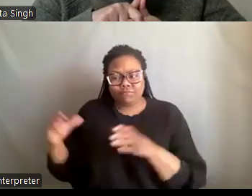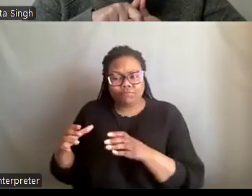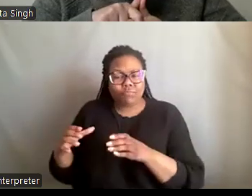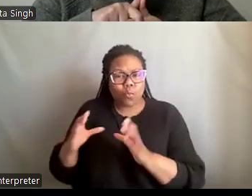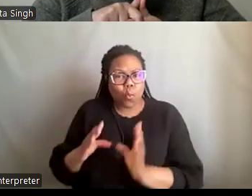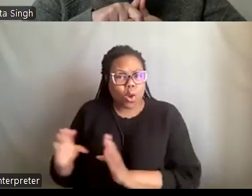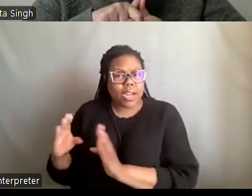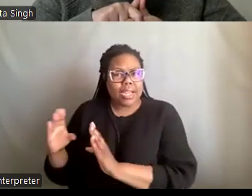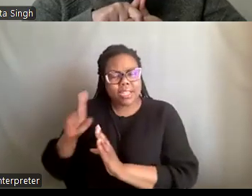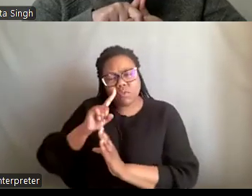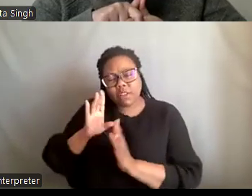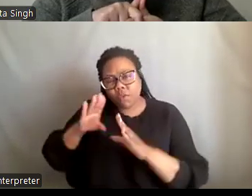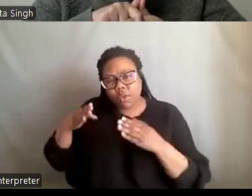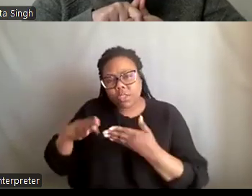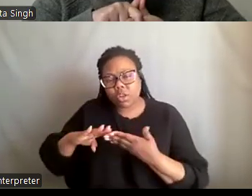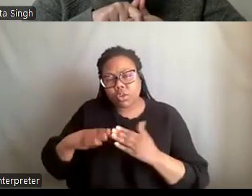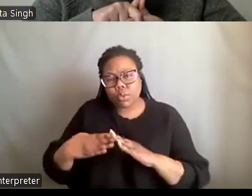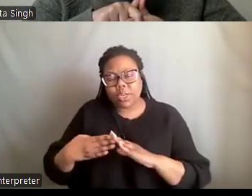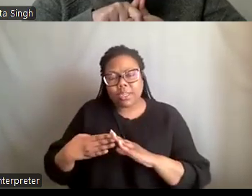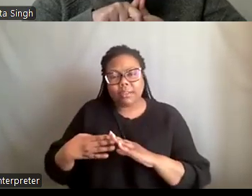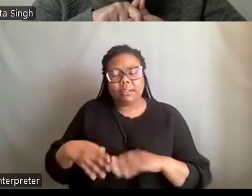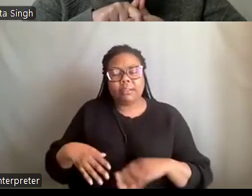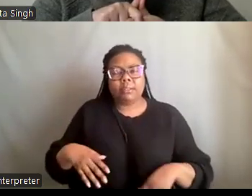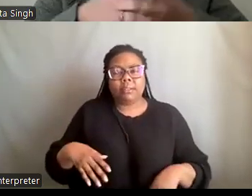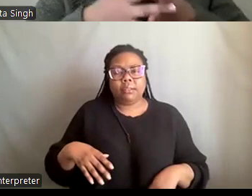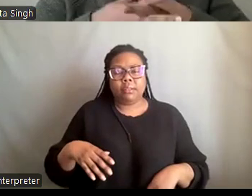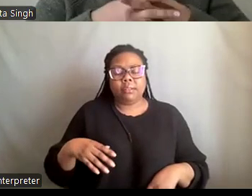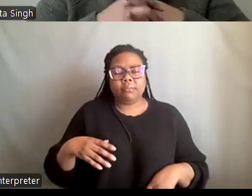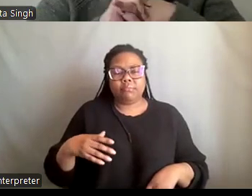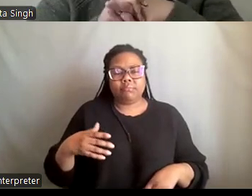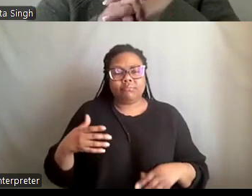come together and really hone in on that community aspect.